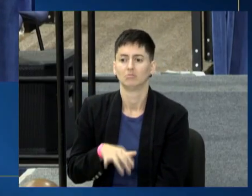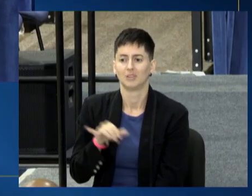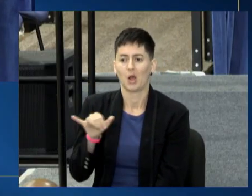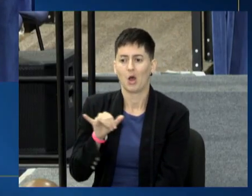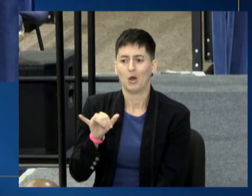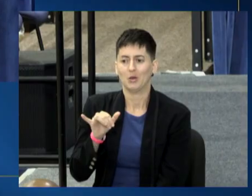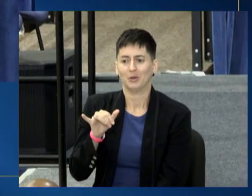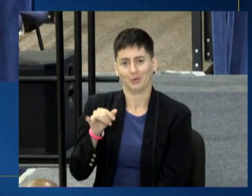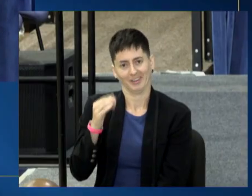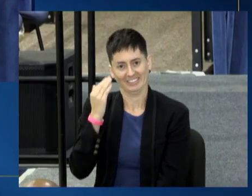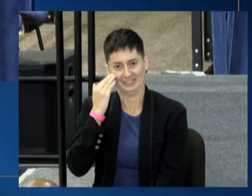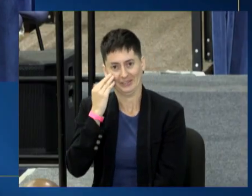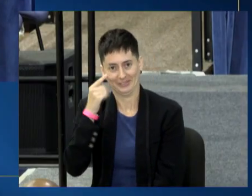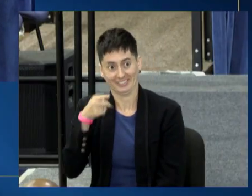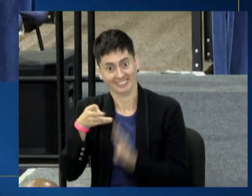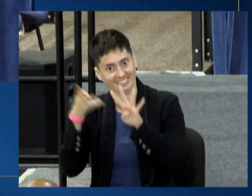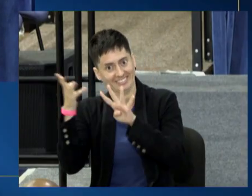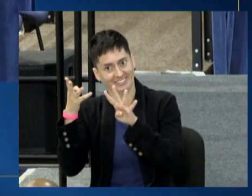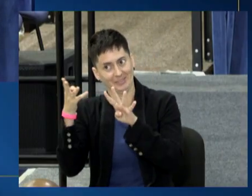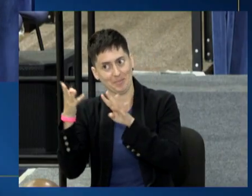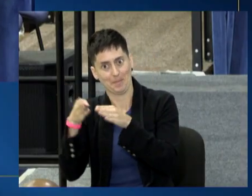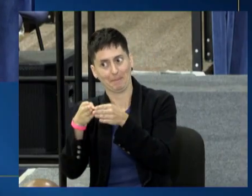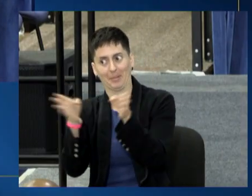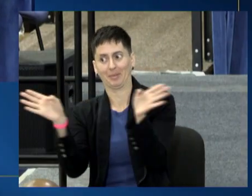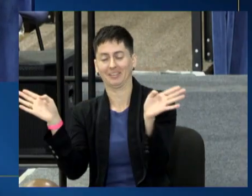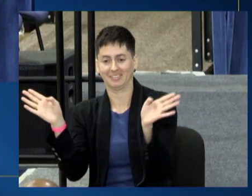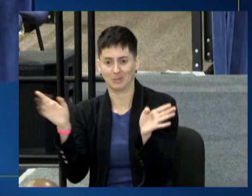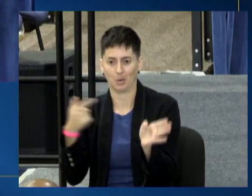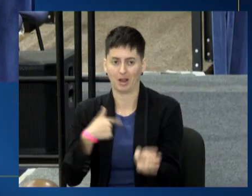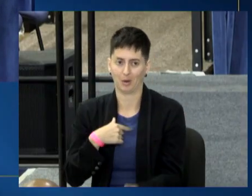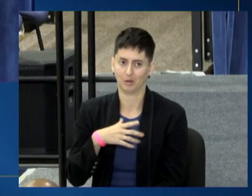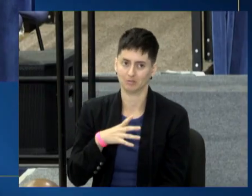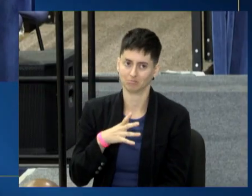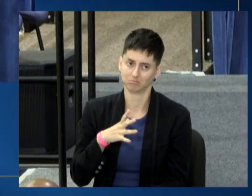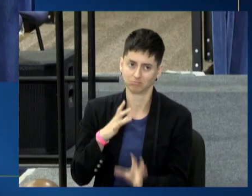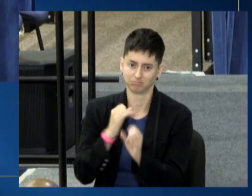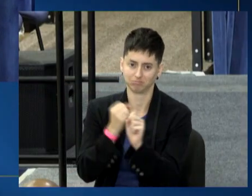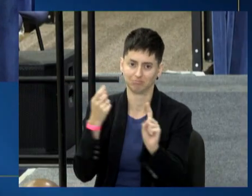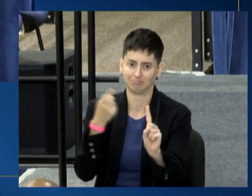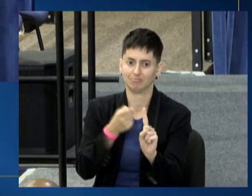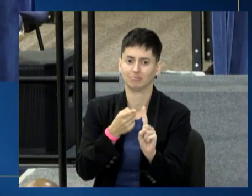over a dozen partnerships that have cascaded from all of you in this community. I can talk